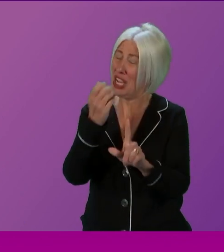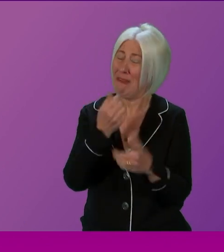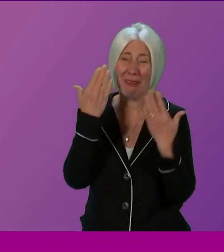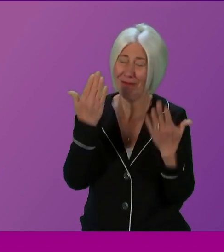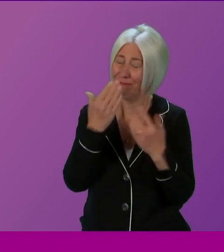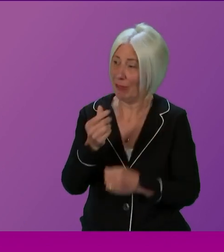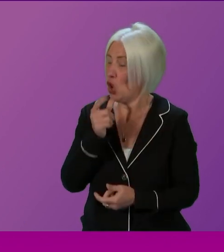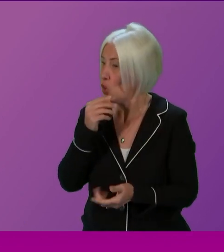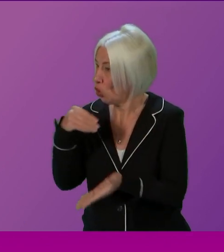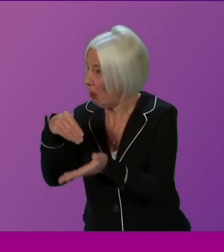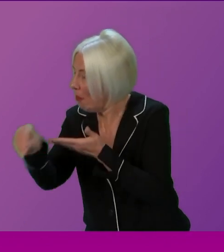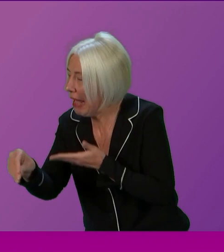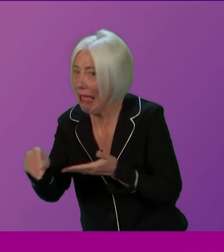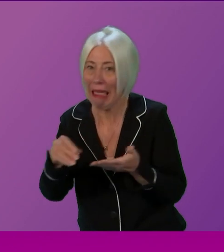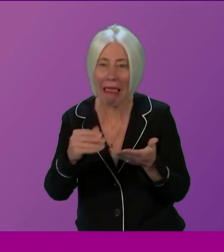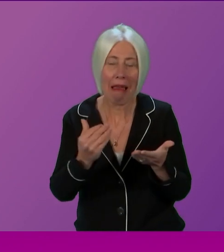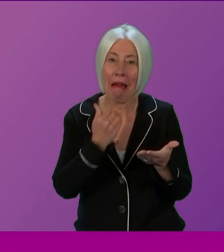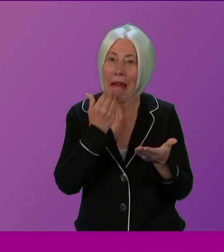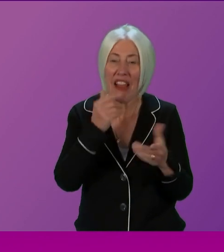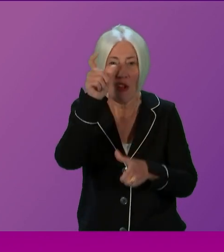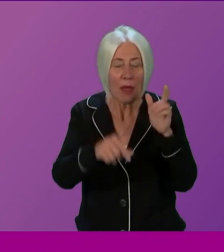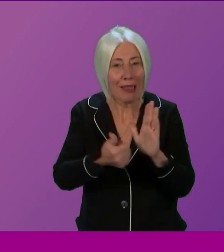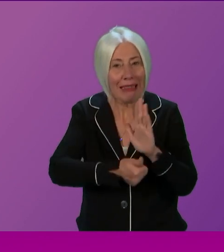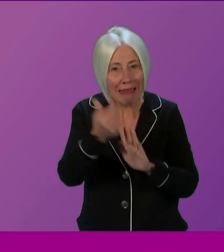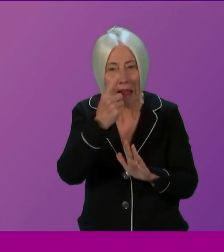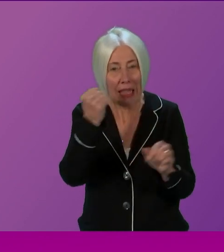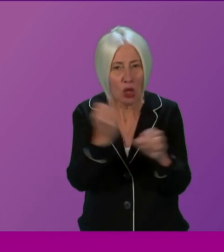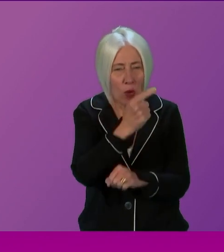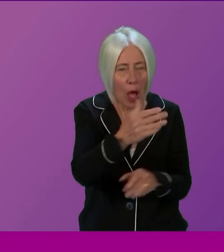pays to how there will be enough people with the skills to carry out the work, is still unclear.